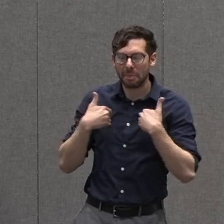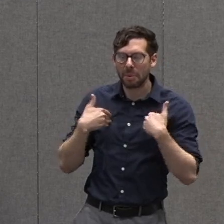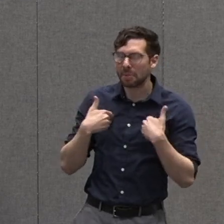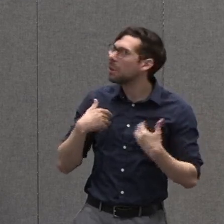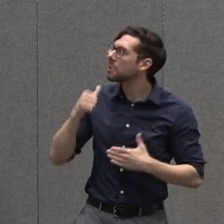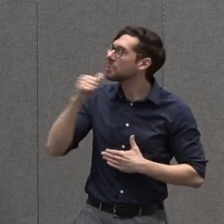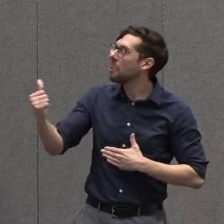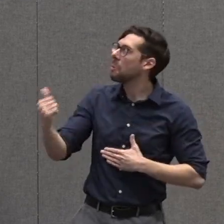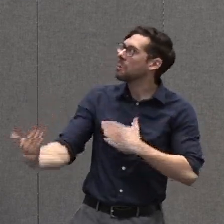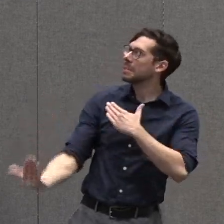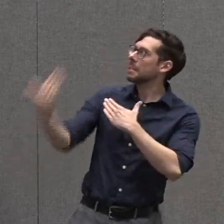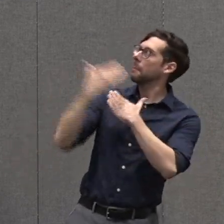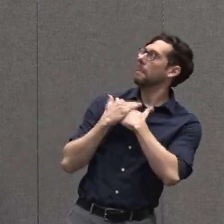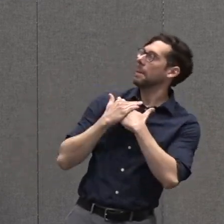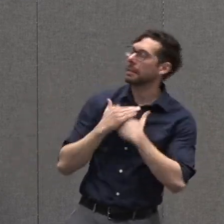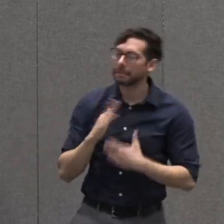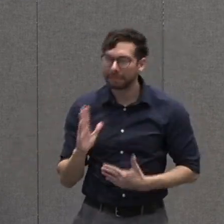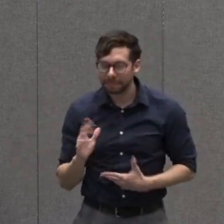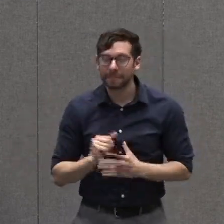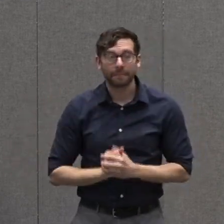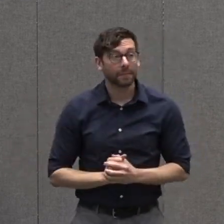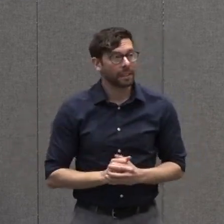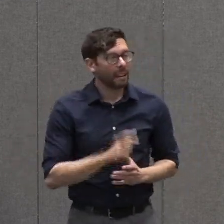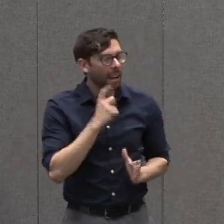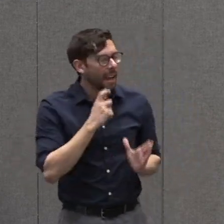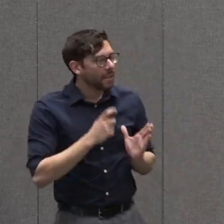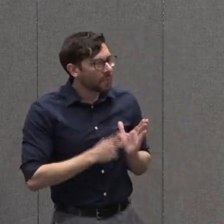I know they have special skills that they use that tongue for. What is that all about?